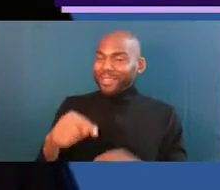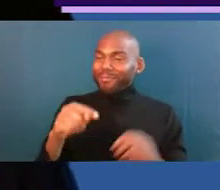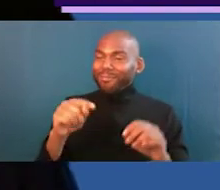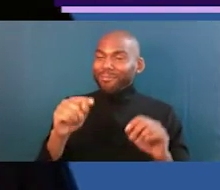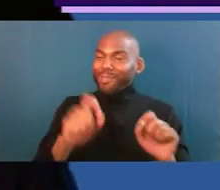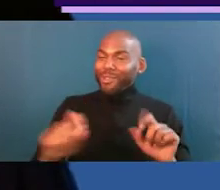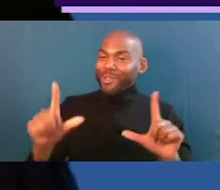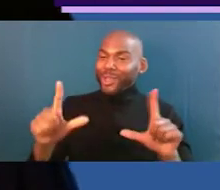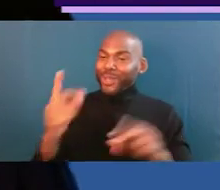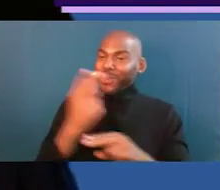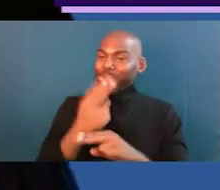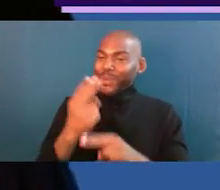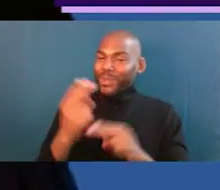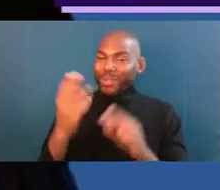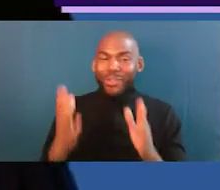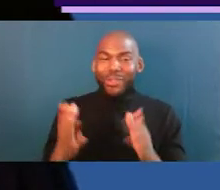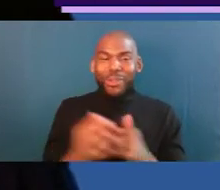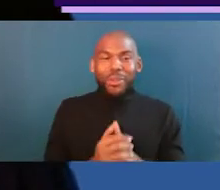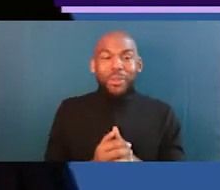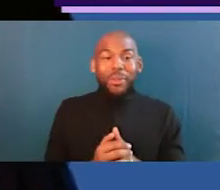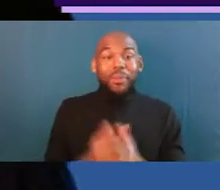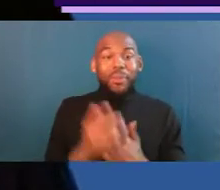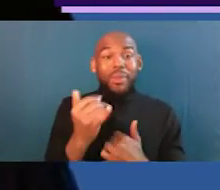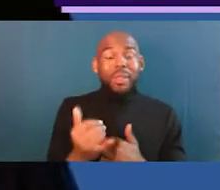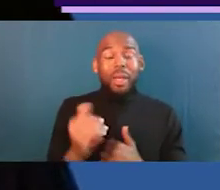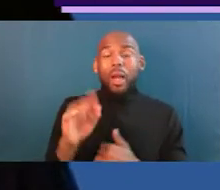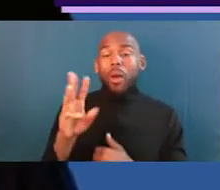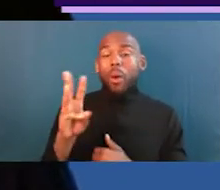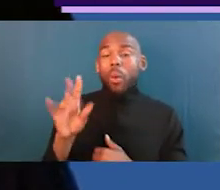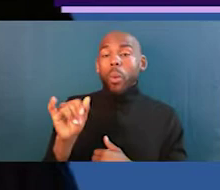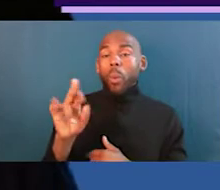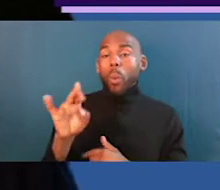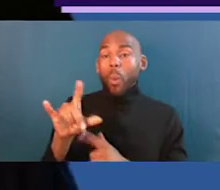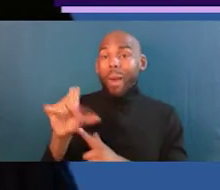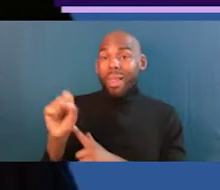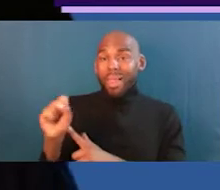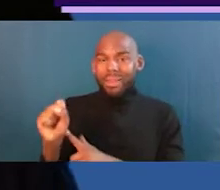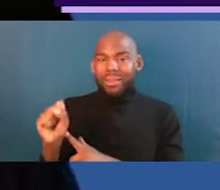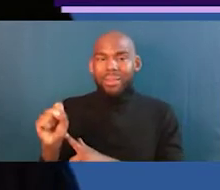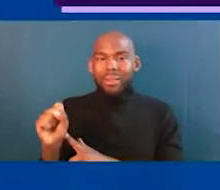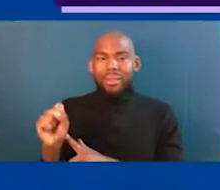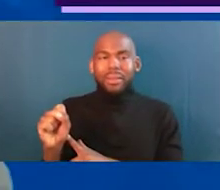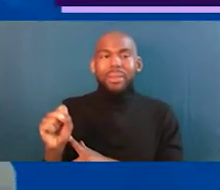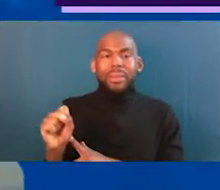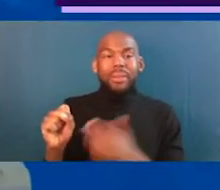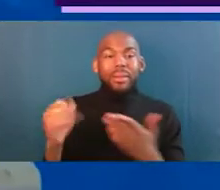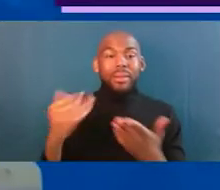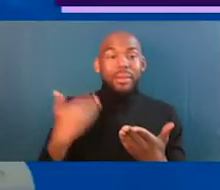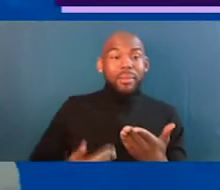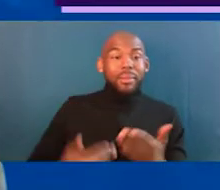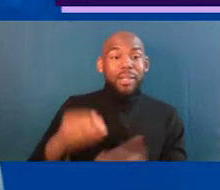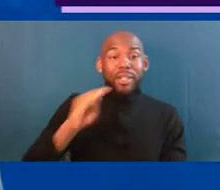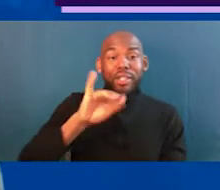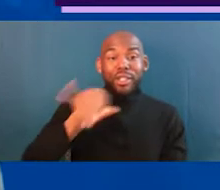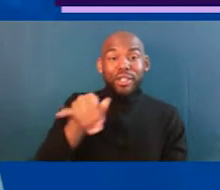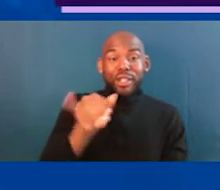one of our clients, TracFone Wireless, who will speak about user testing as a business imperative. Hello, my name is Jim Zimmerman,